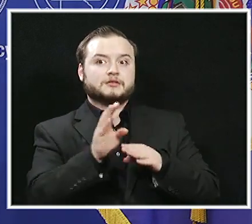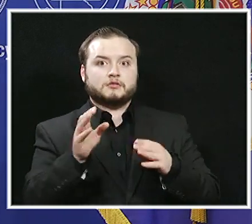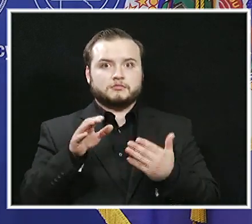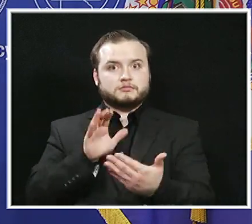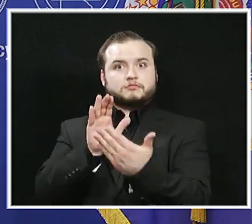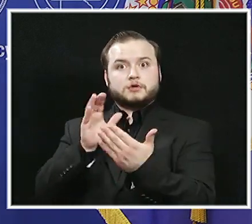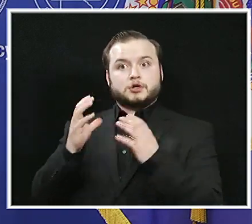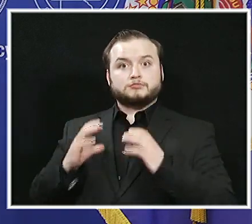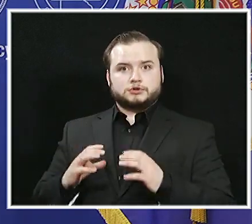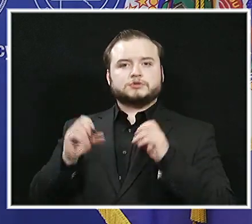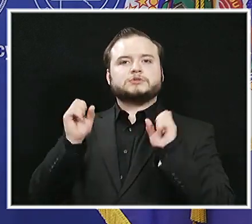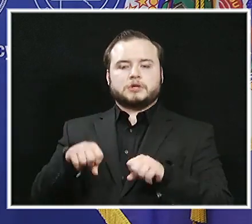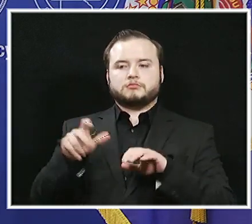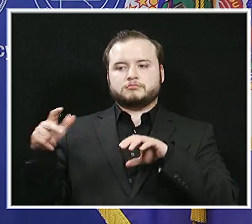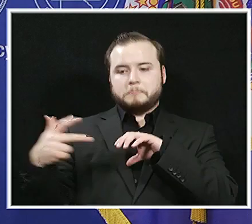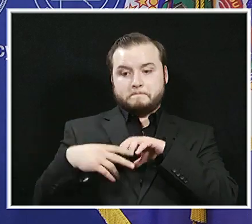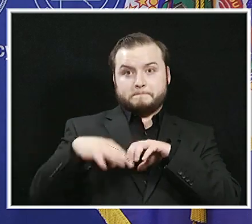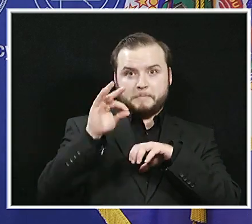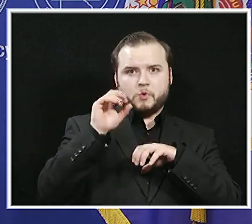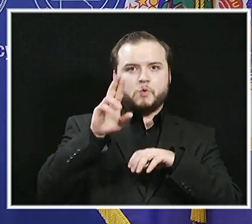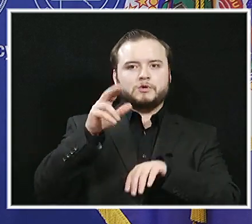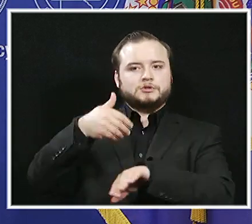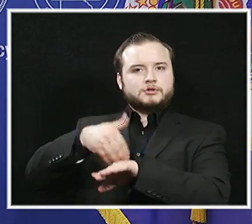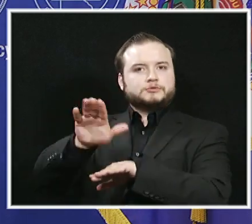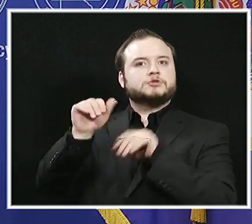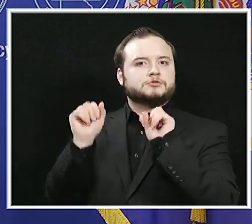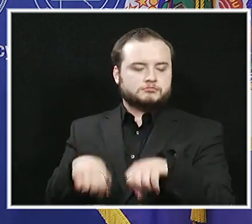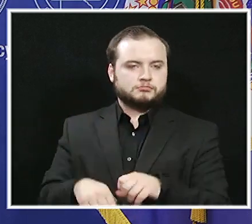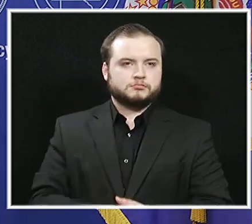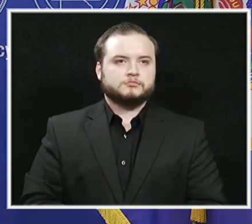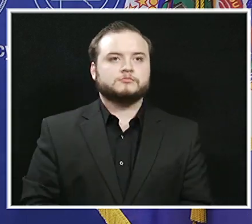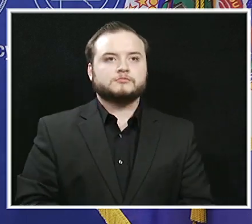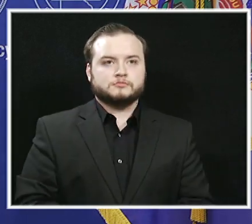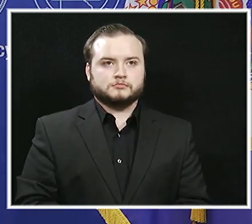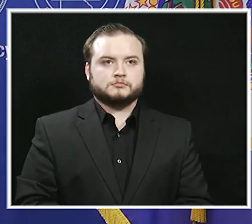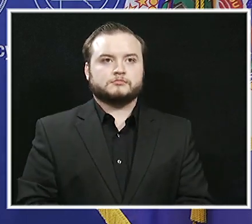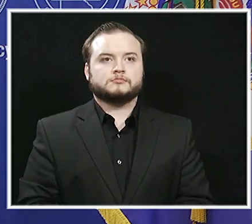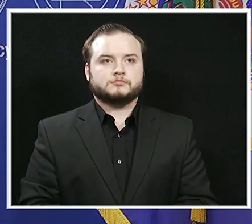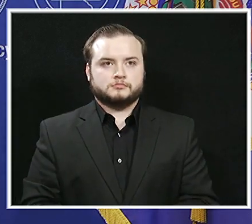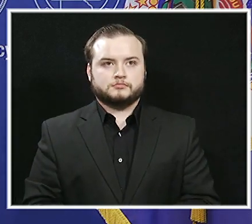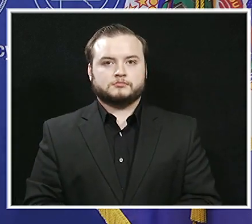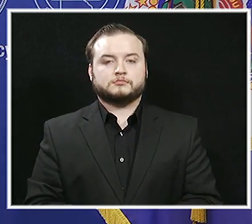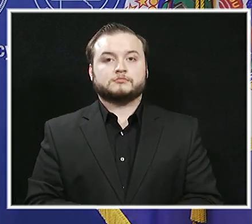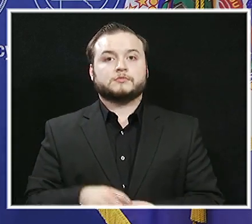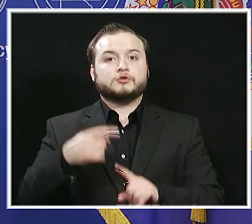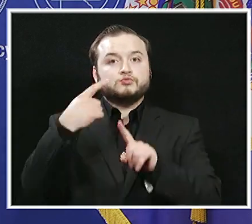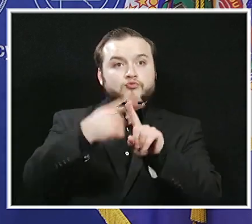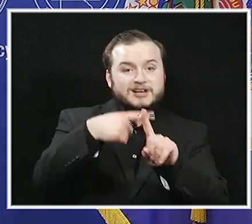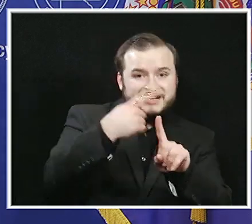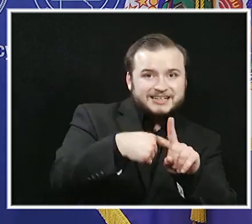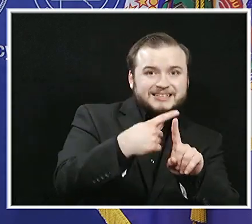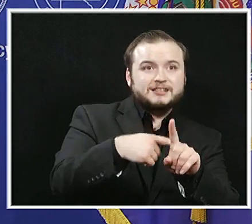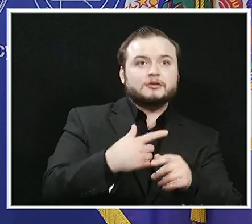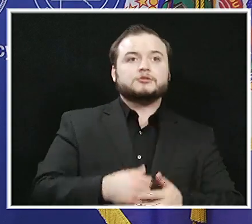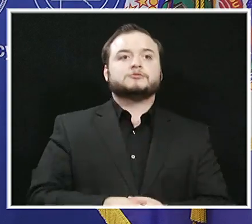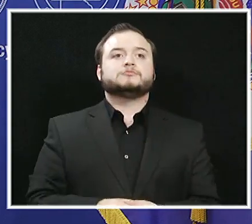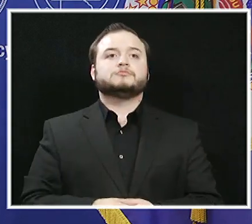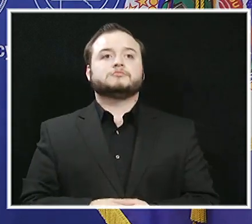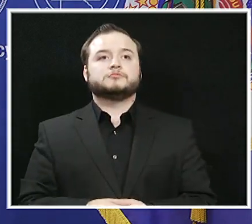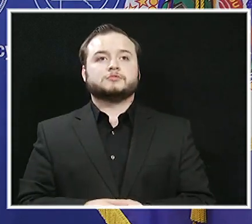we're allowing all retail establishments to open up outdoor, curbside pickup and delivery. Just to get more specific about what that involves, any